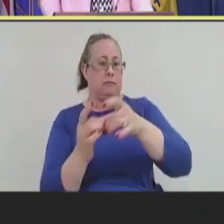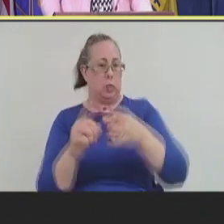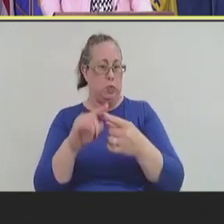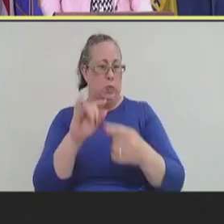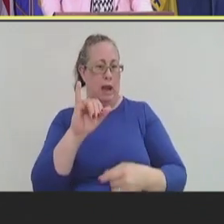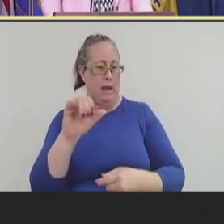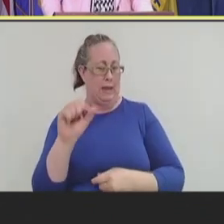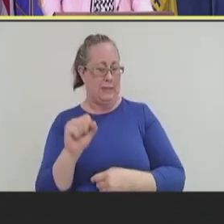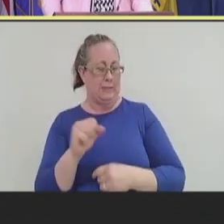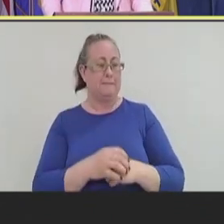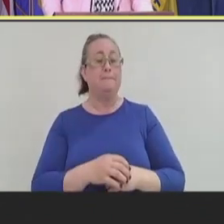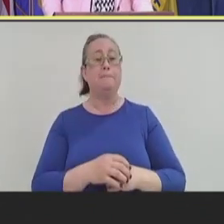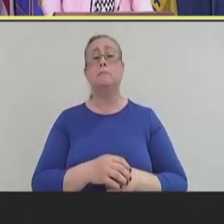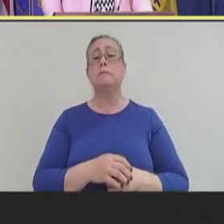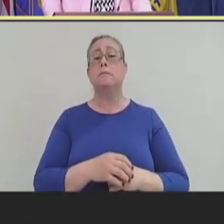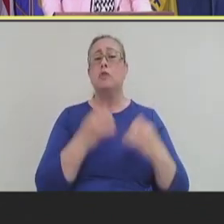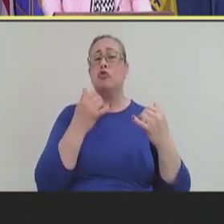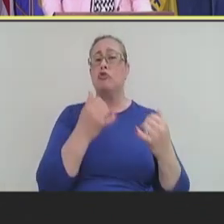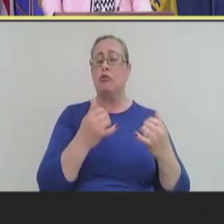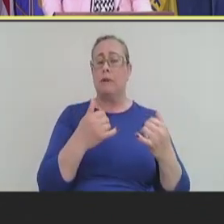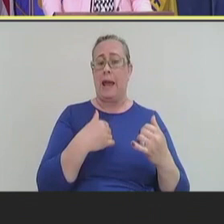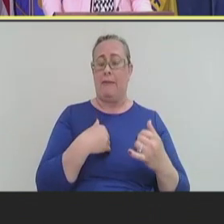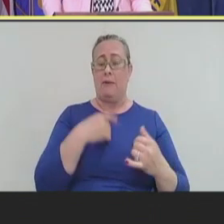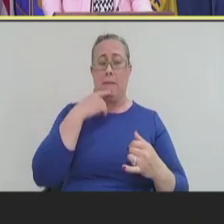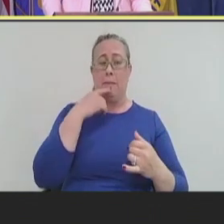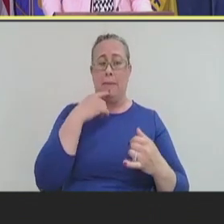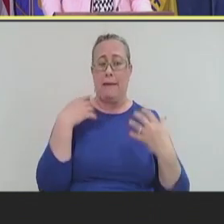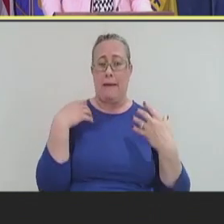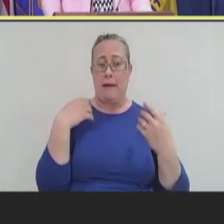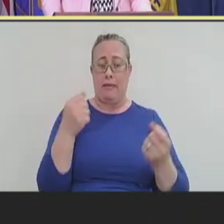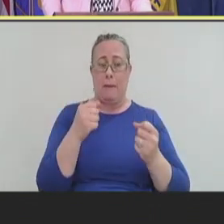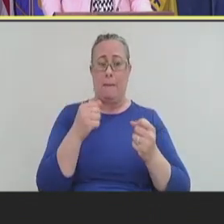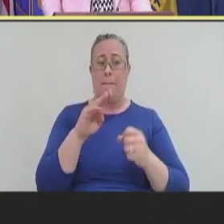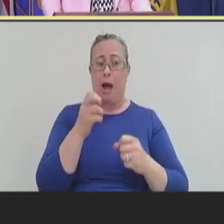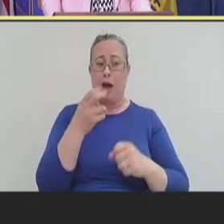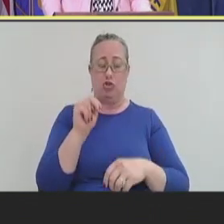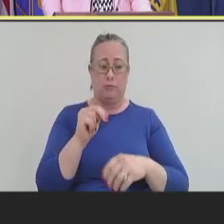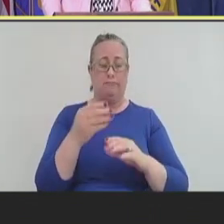there's currently public health modernization efforts going on. It is coordinated between